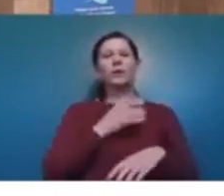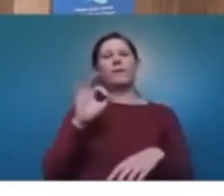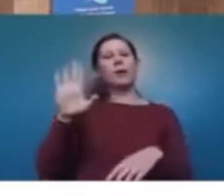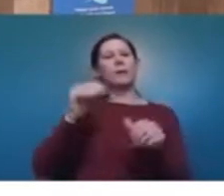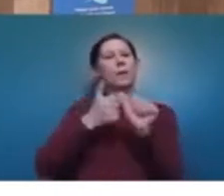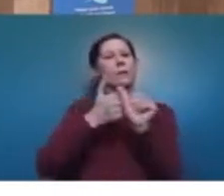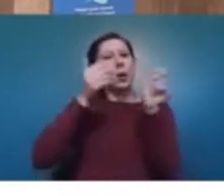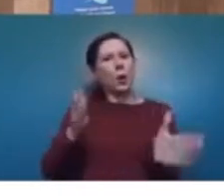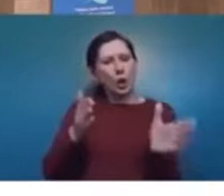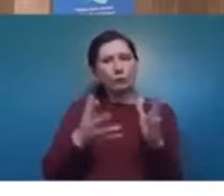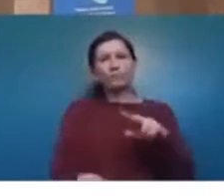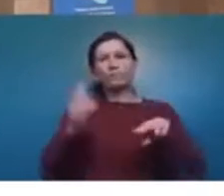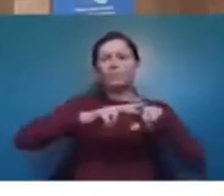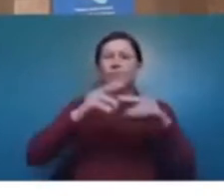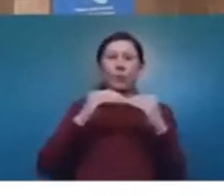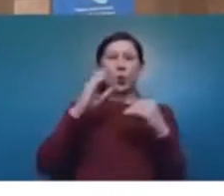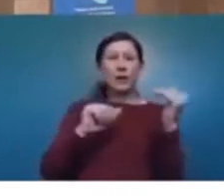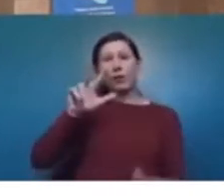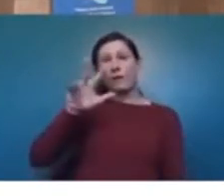increased by more than 35,000 people.